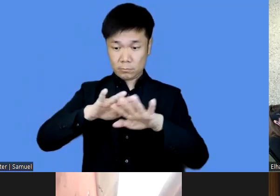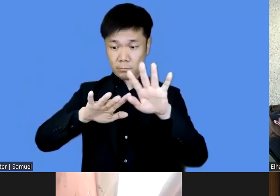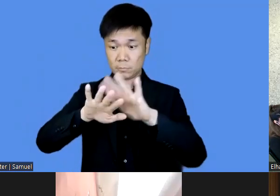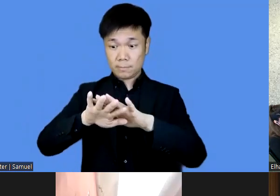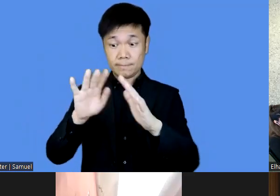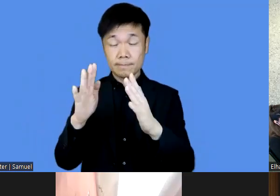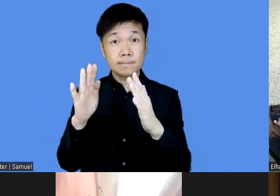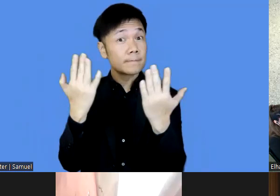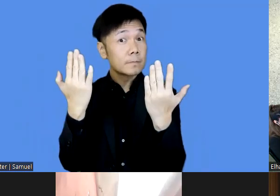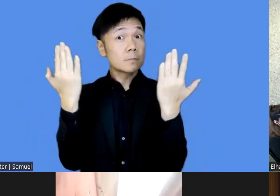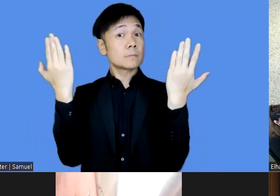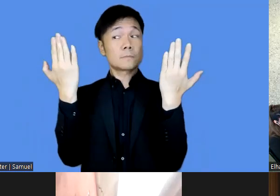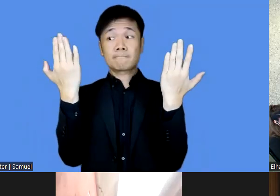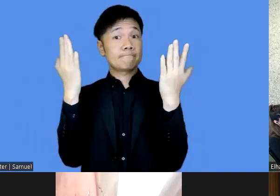What do you use your ears for?